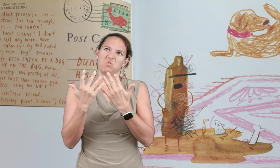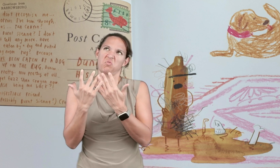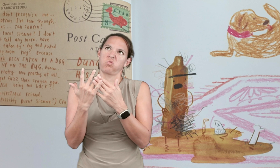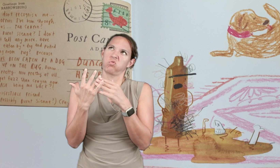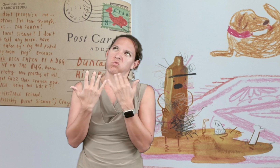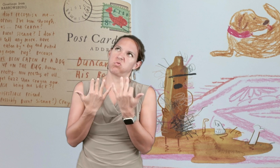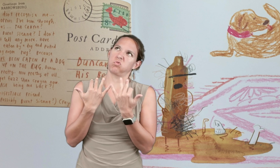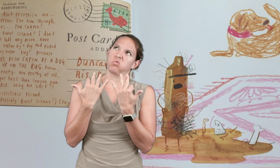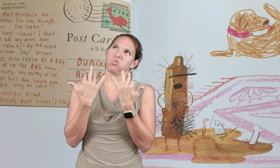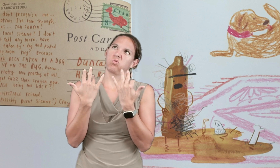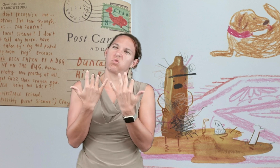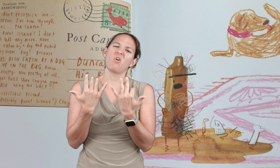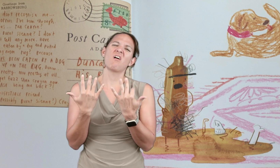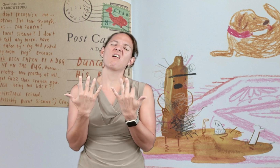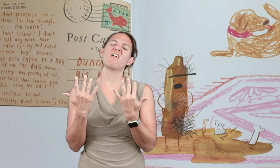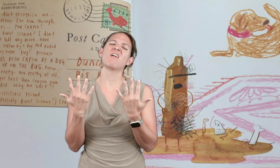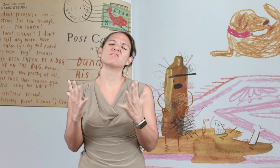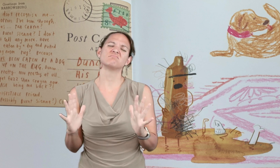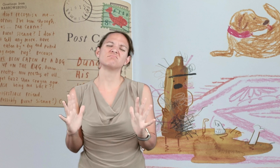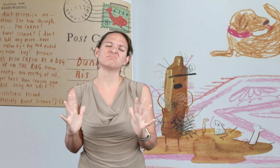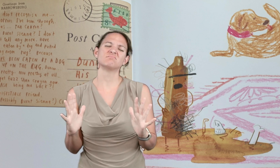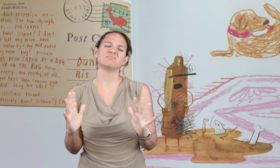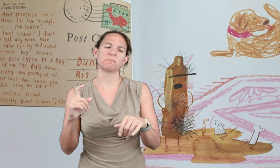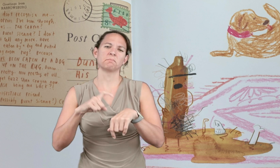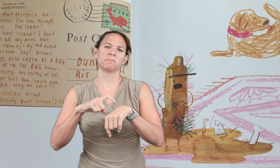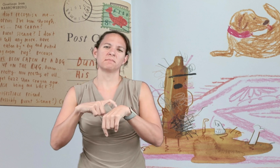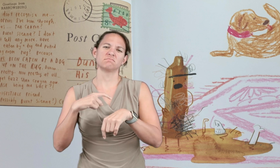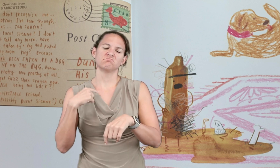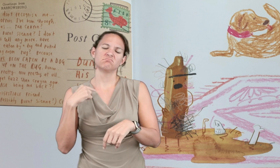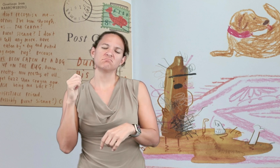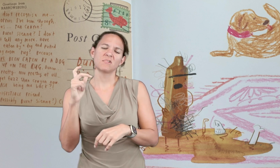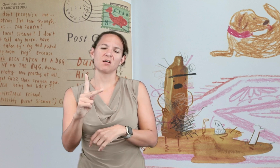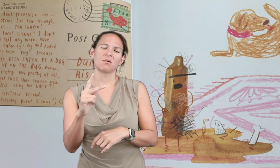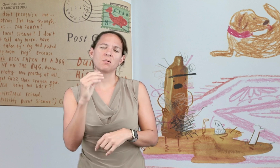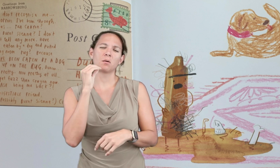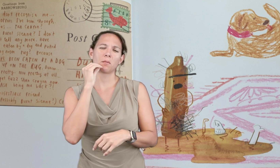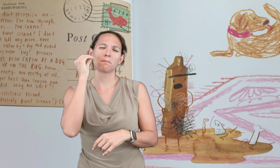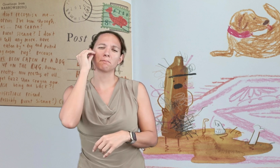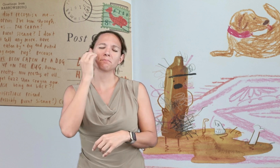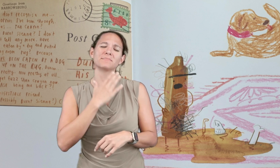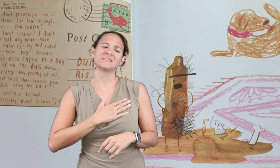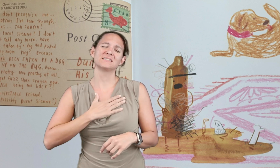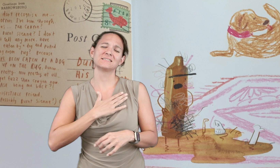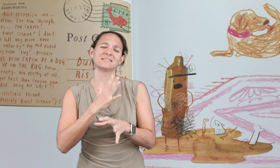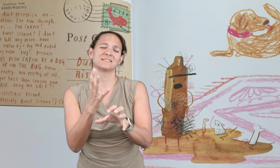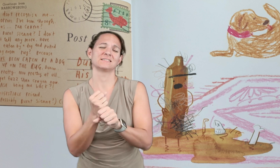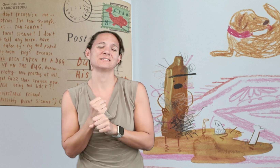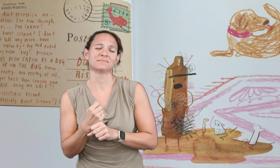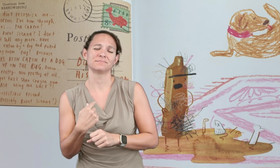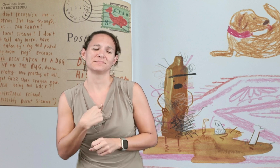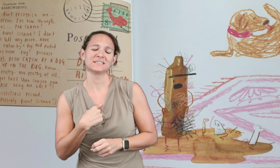stayed there waiting and waiting. Iʻm done. It's time to go home. Please come and get me.